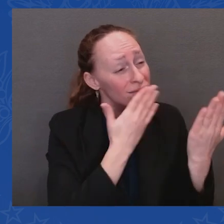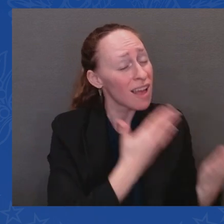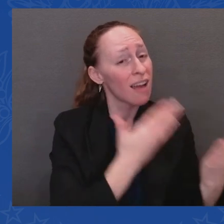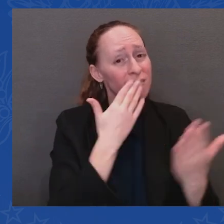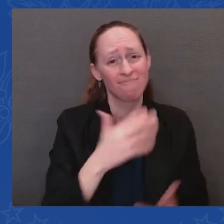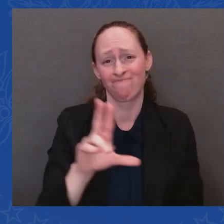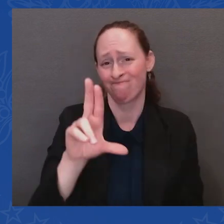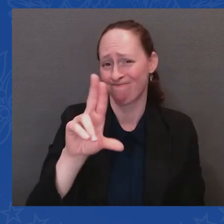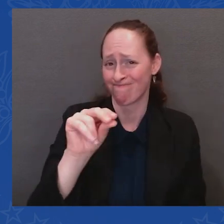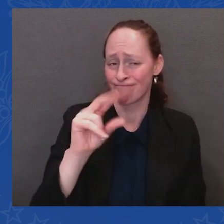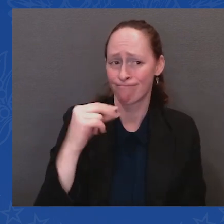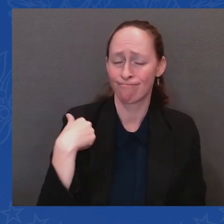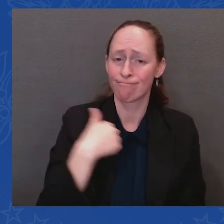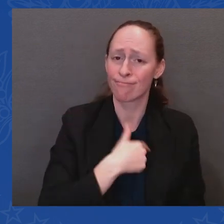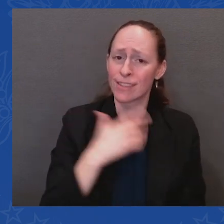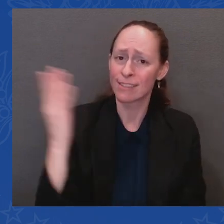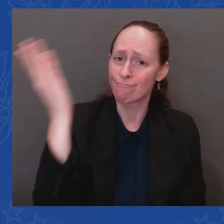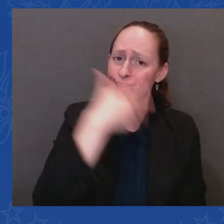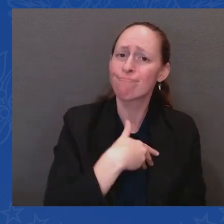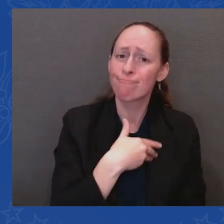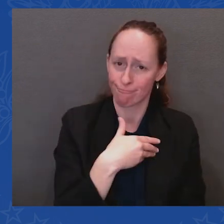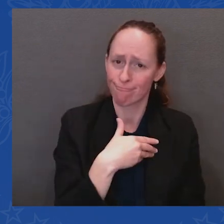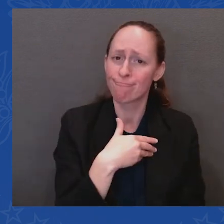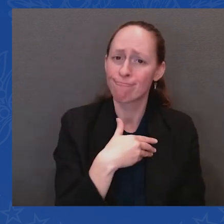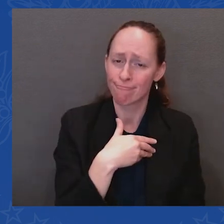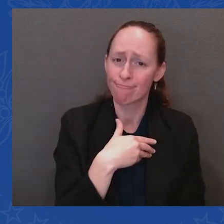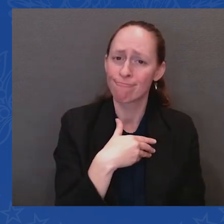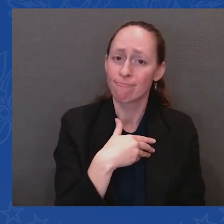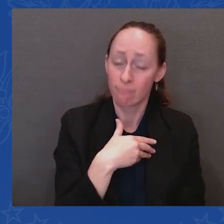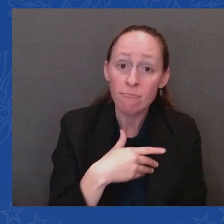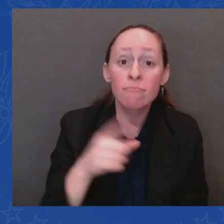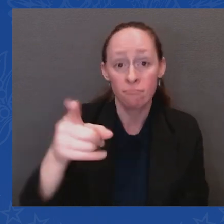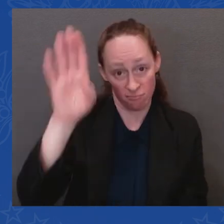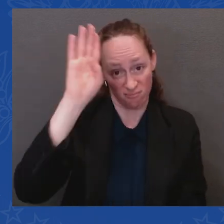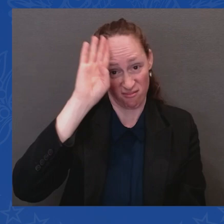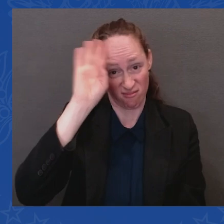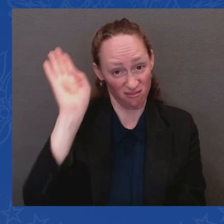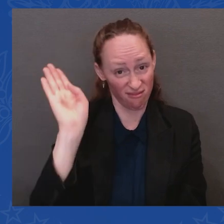1 percent of our society today protects 99 percent of us.